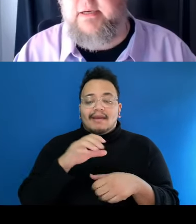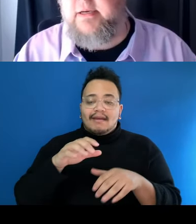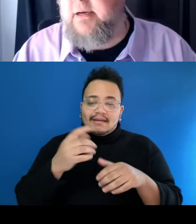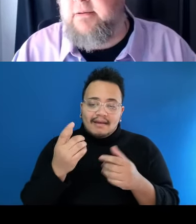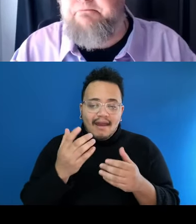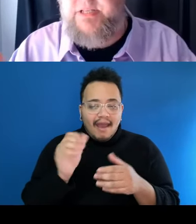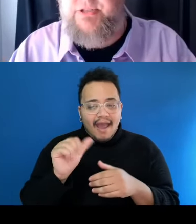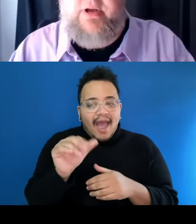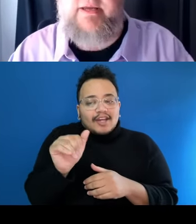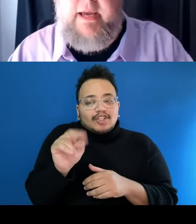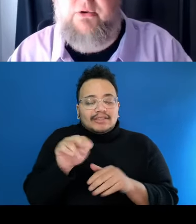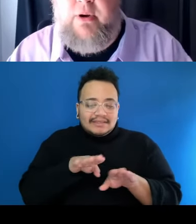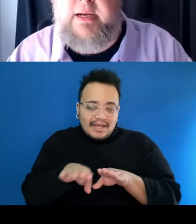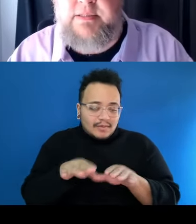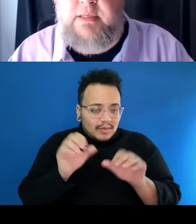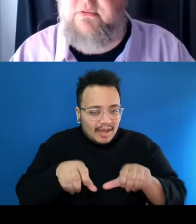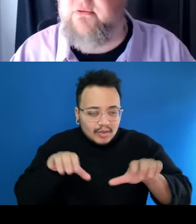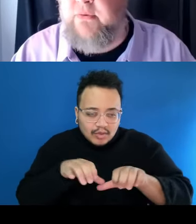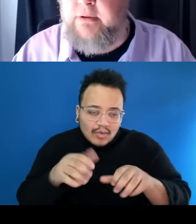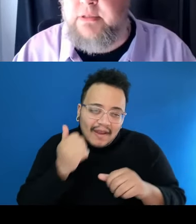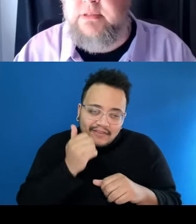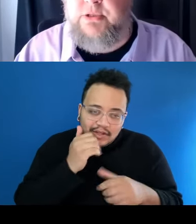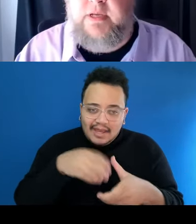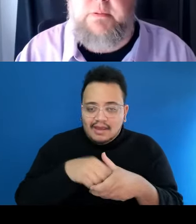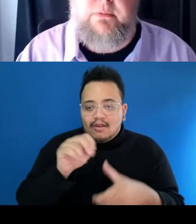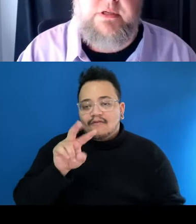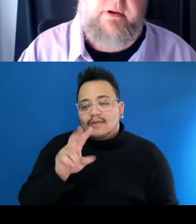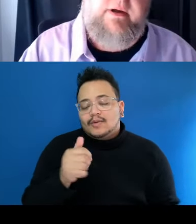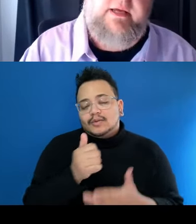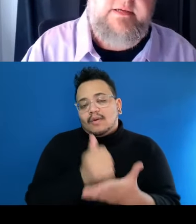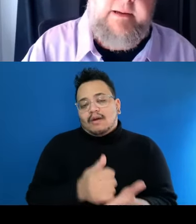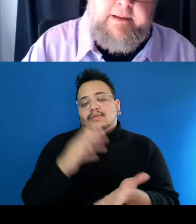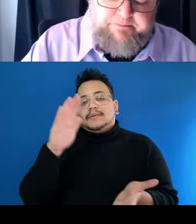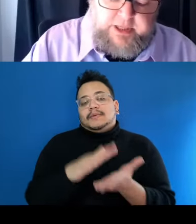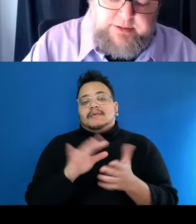to try to counteract some of the violence that trans people experience.